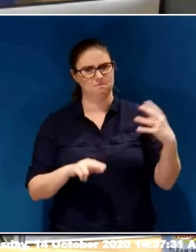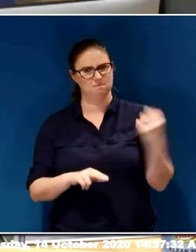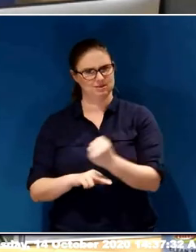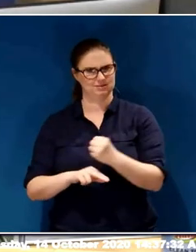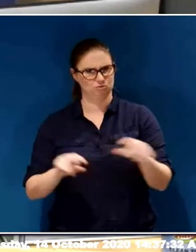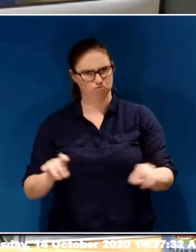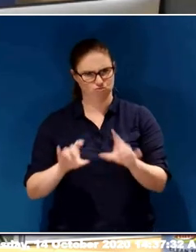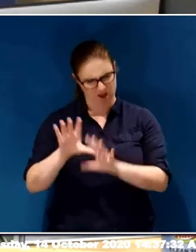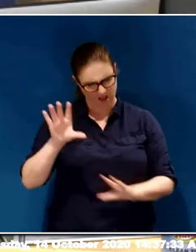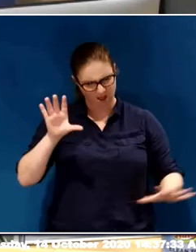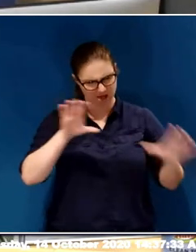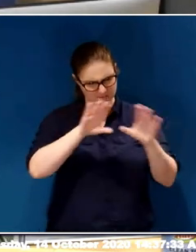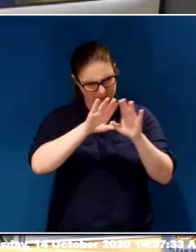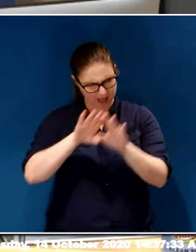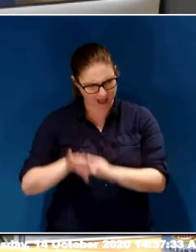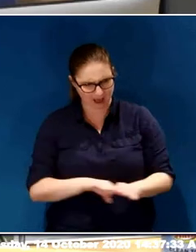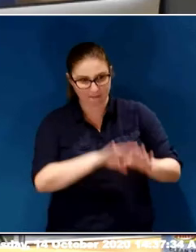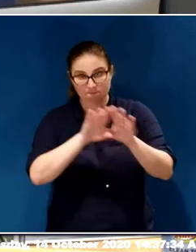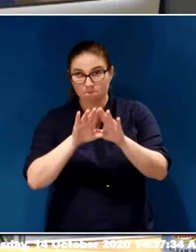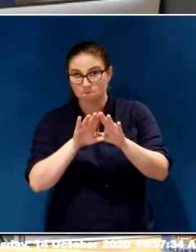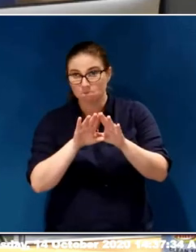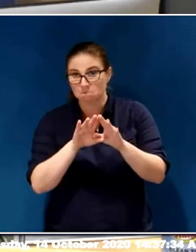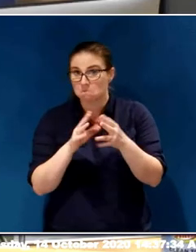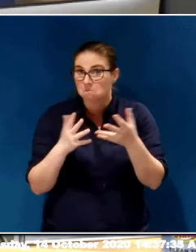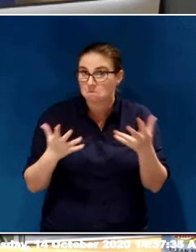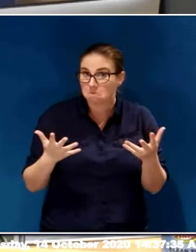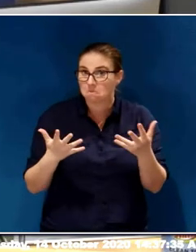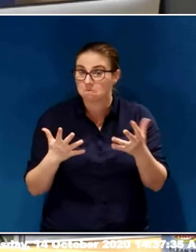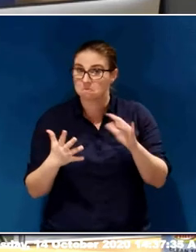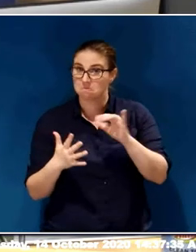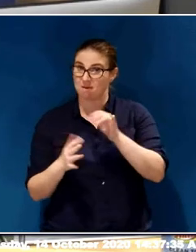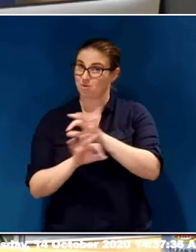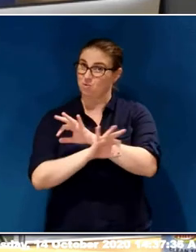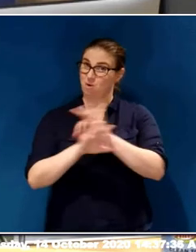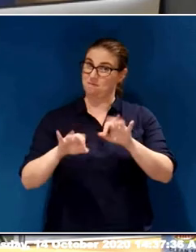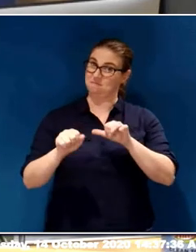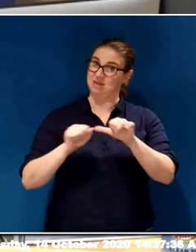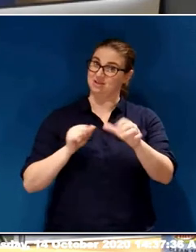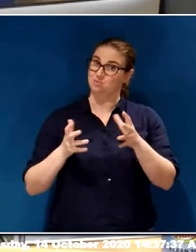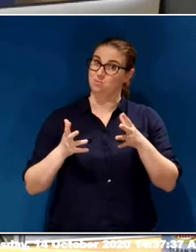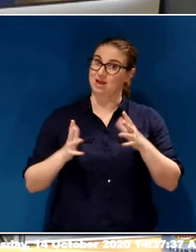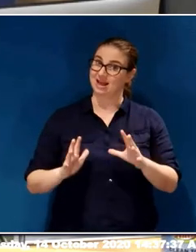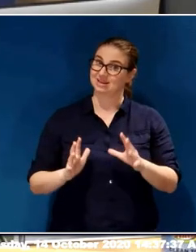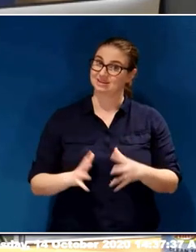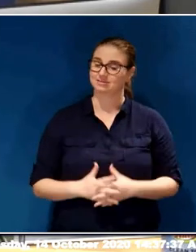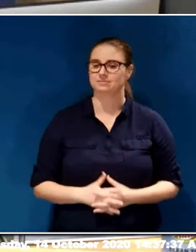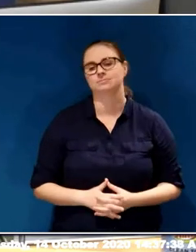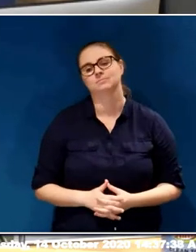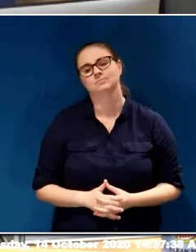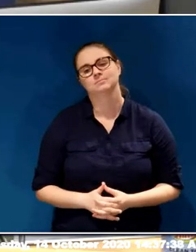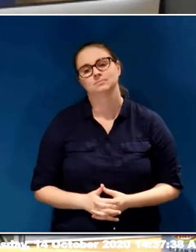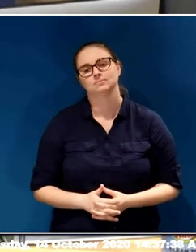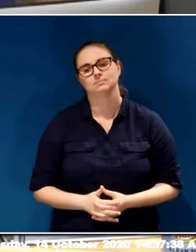might not have the best practice that we could get? DR de BRUIN: There are always arguments that contexts matter.